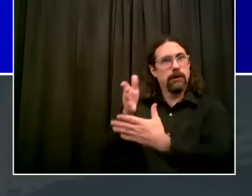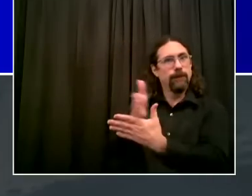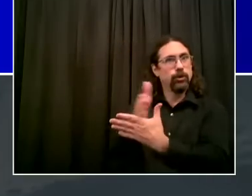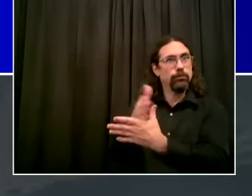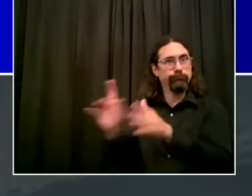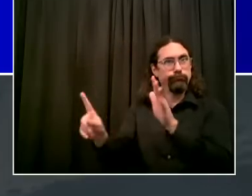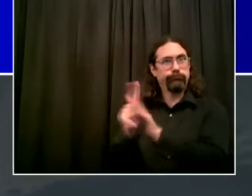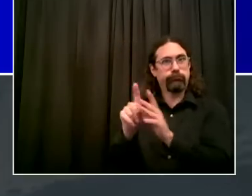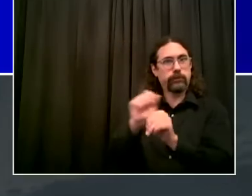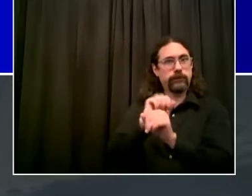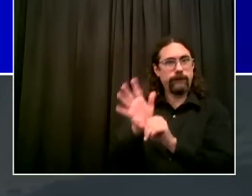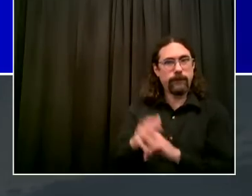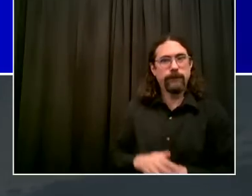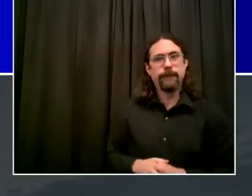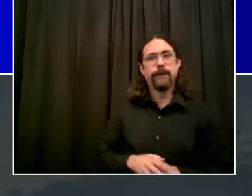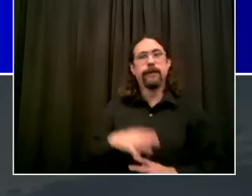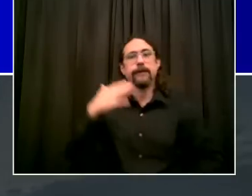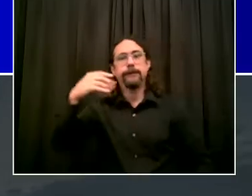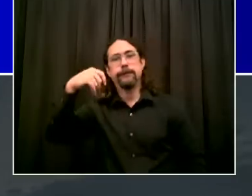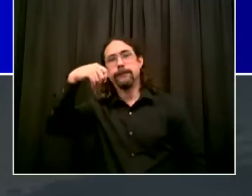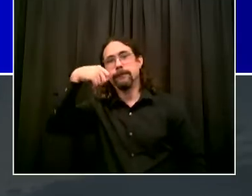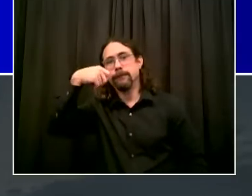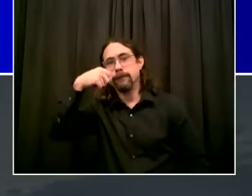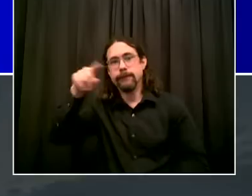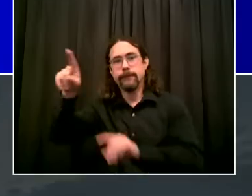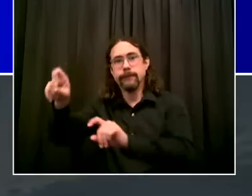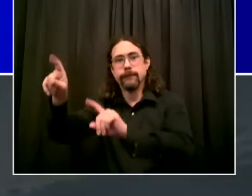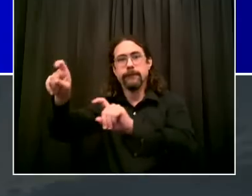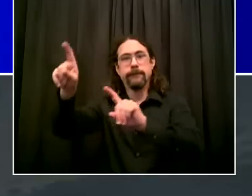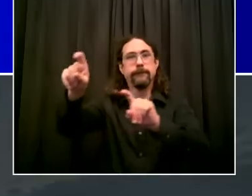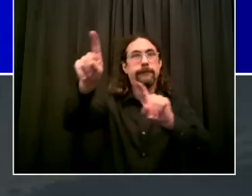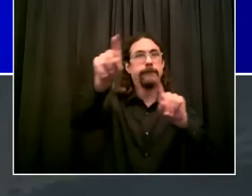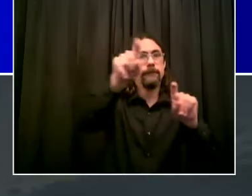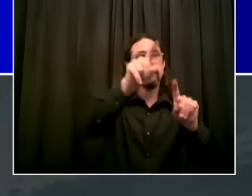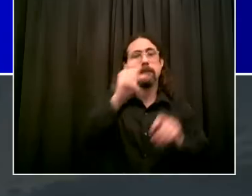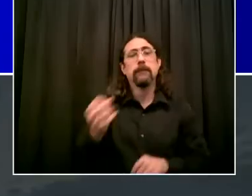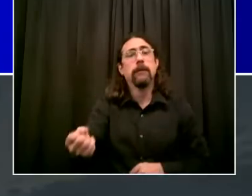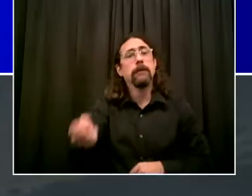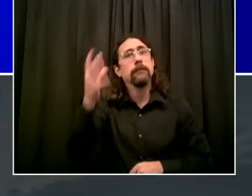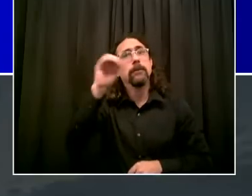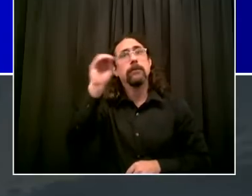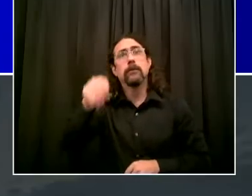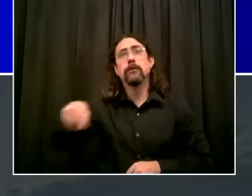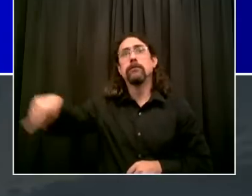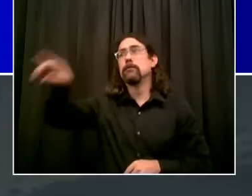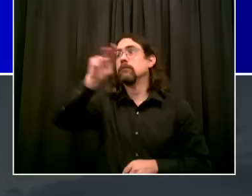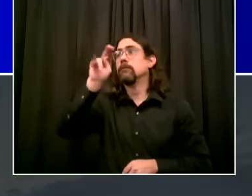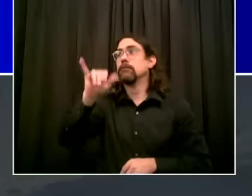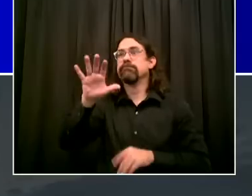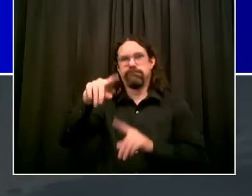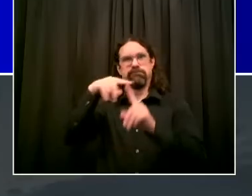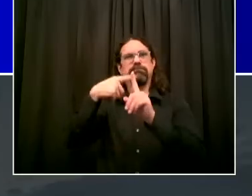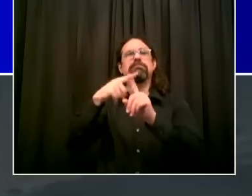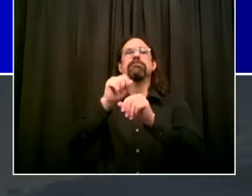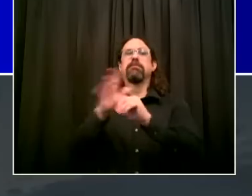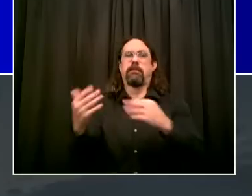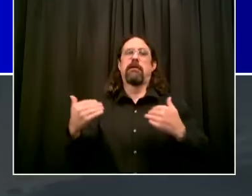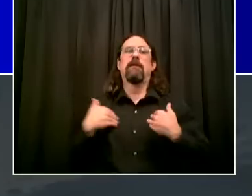NUMBER THREE, PEOPLE TESTING CITYWIDE POSITIVEVE FOR